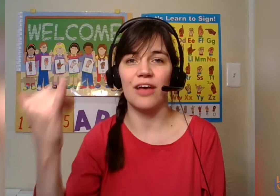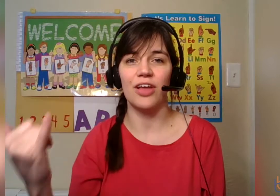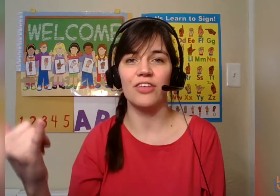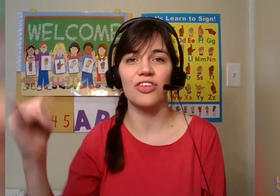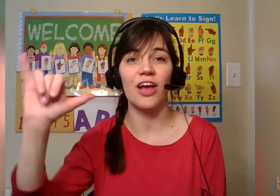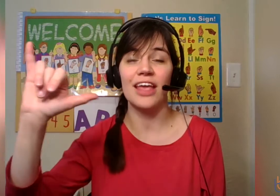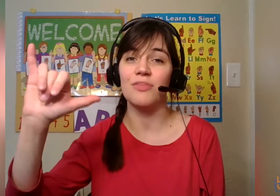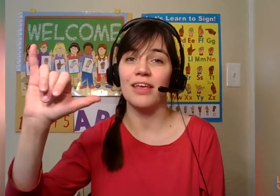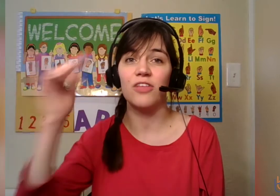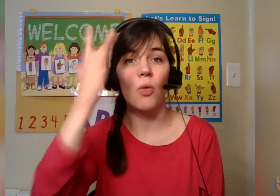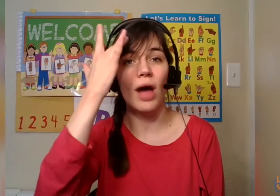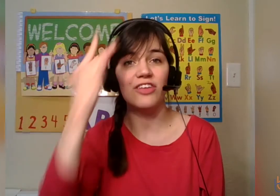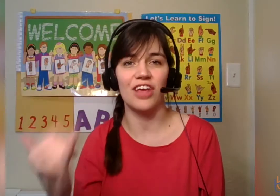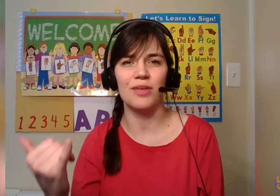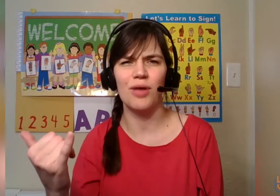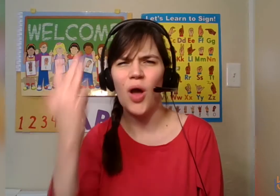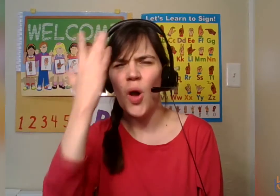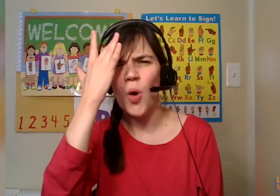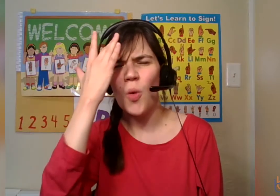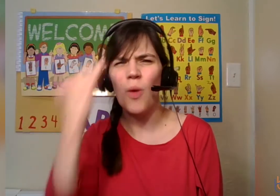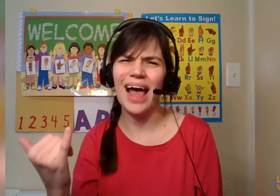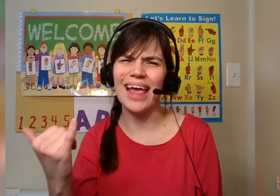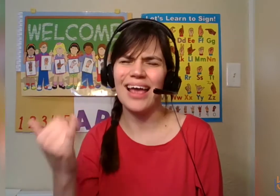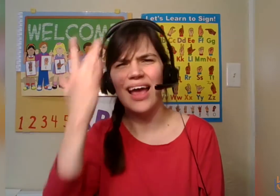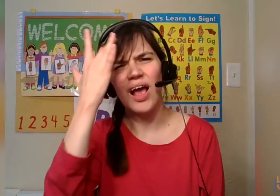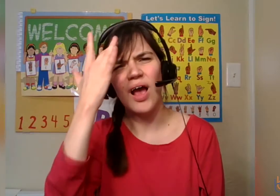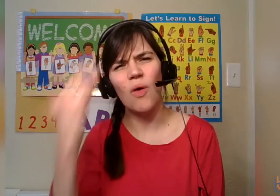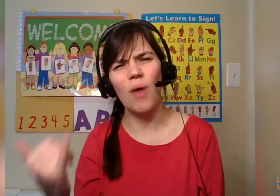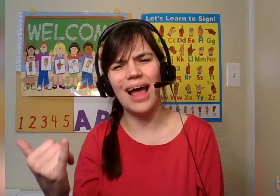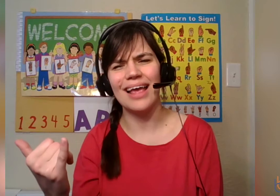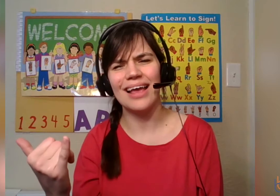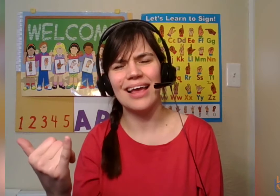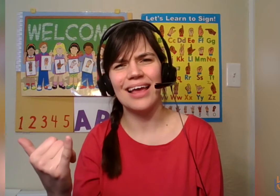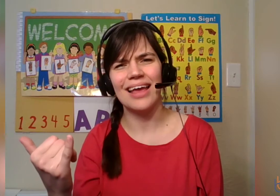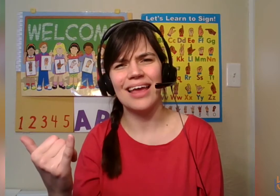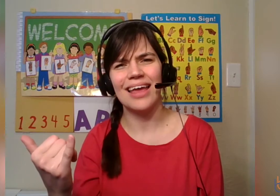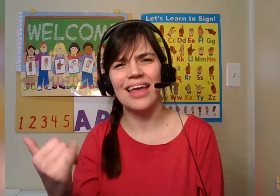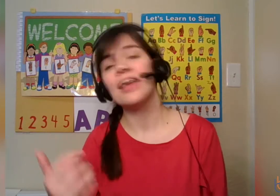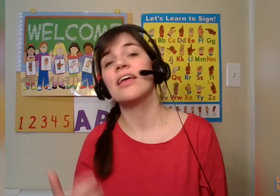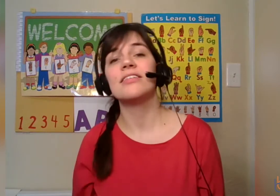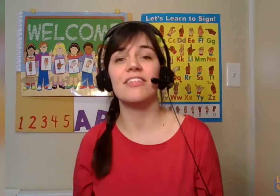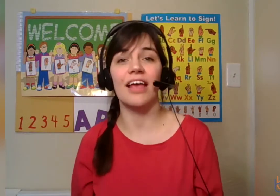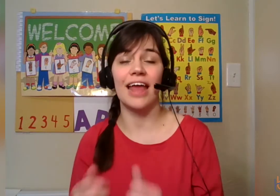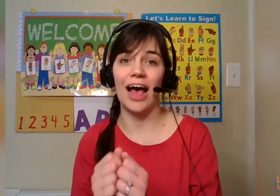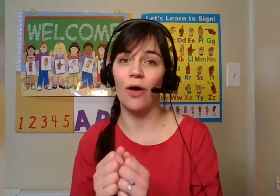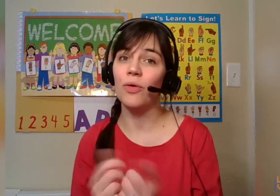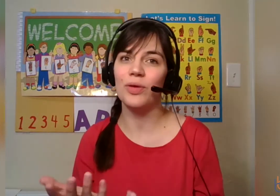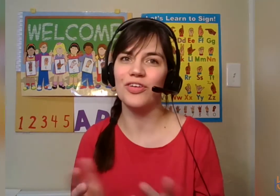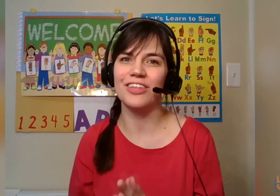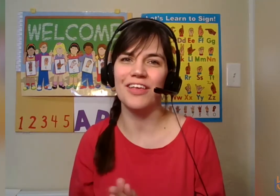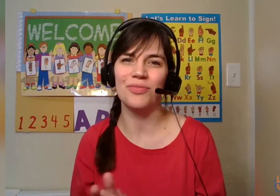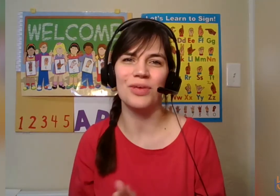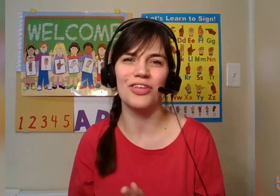until your hand makes a Y shape. Why? Why? To sign how, we learned this when we